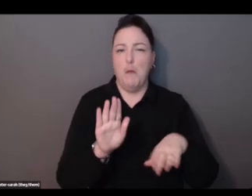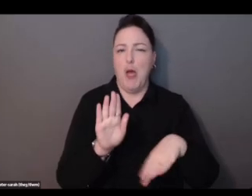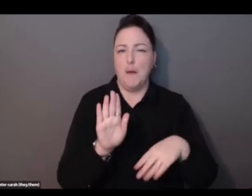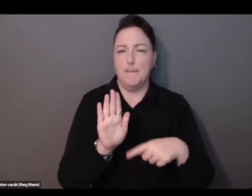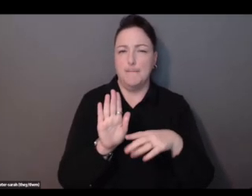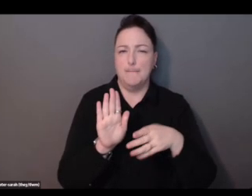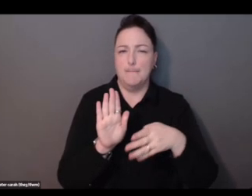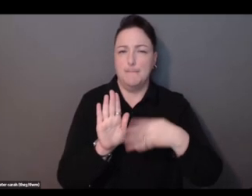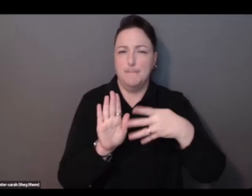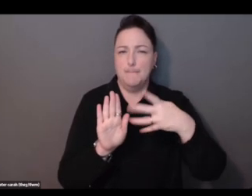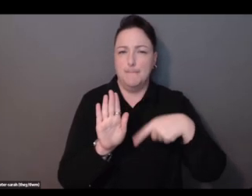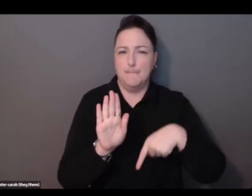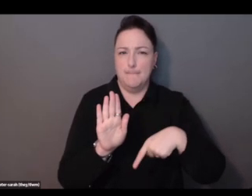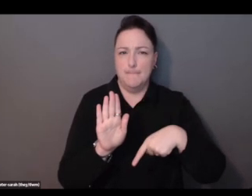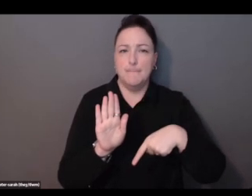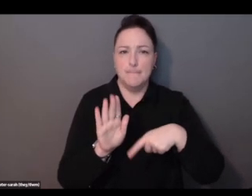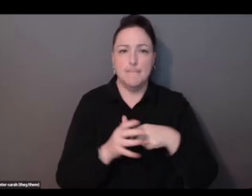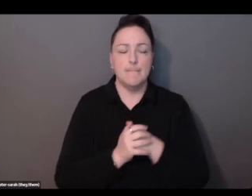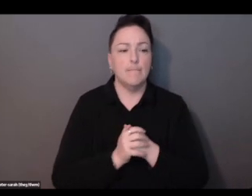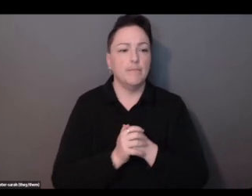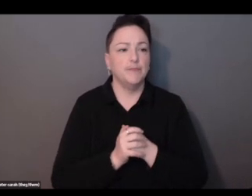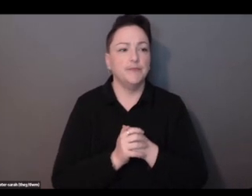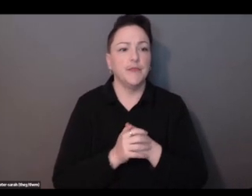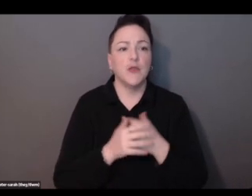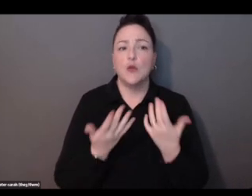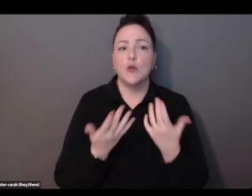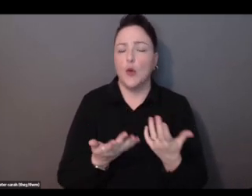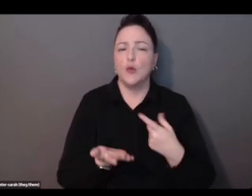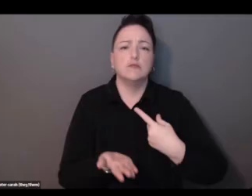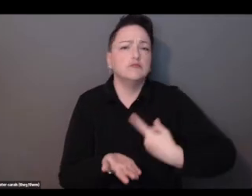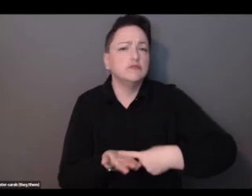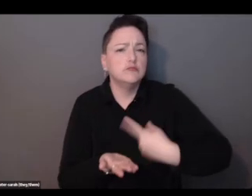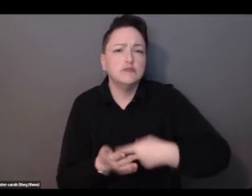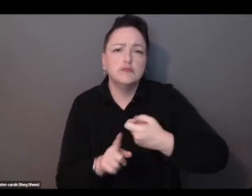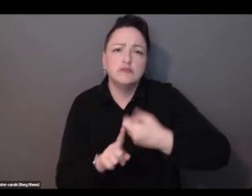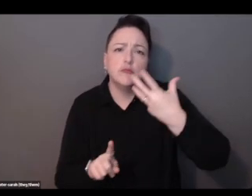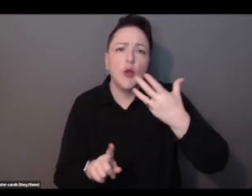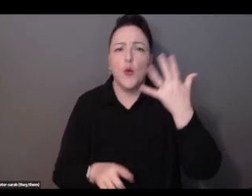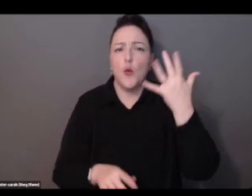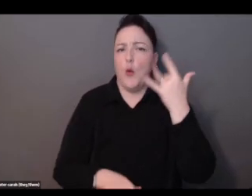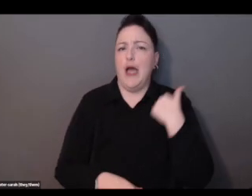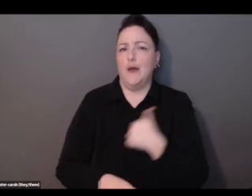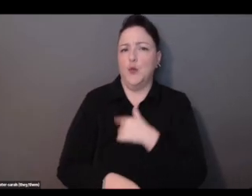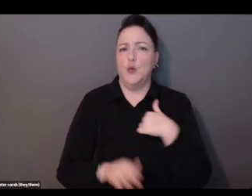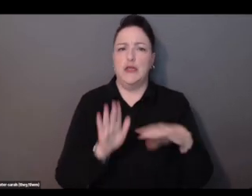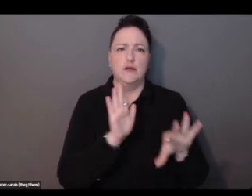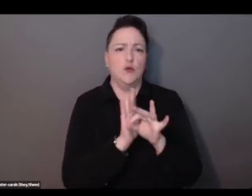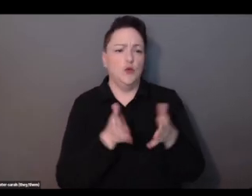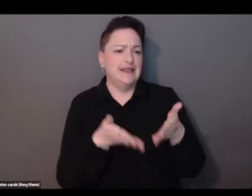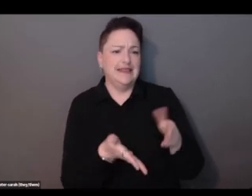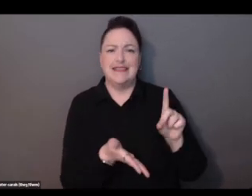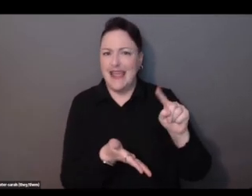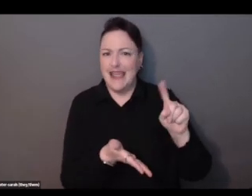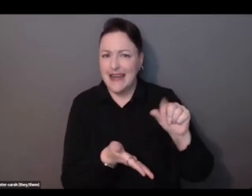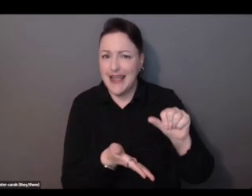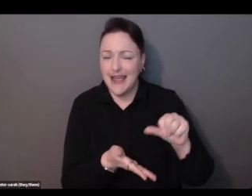This talks about why we chose this data, how we define different variables, why we can't necessarily look at